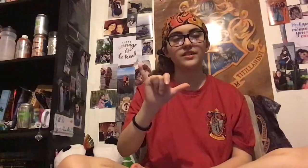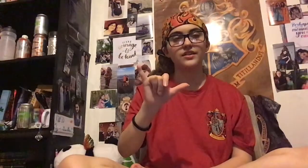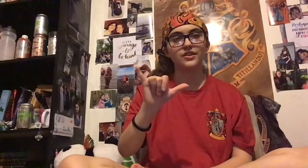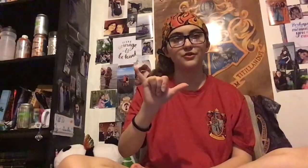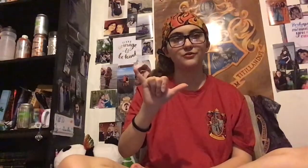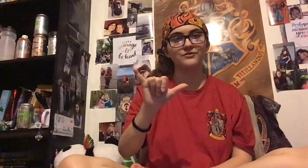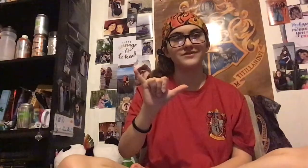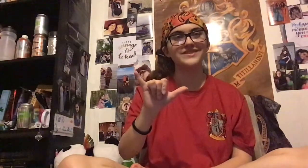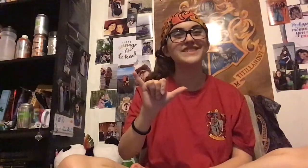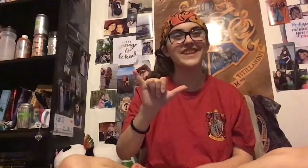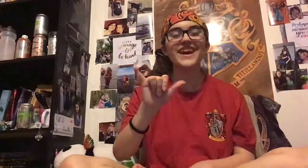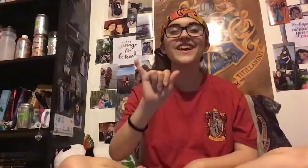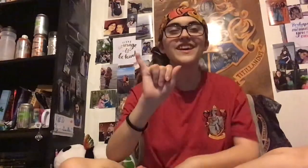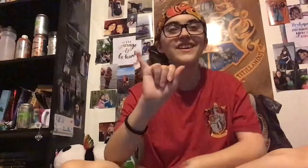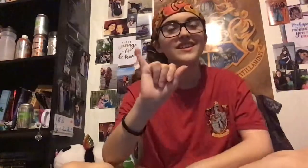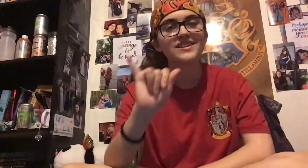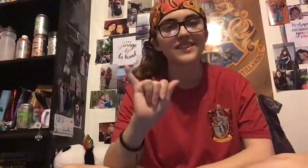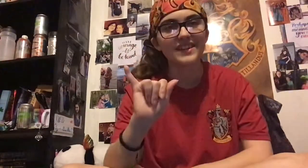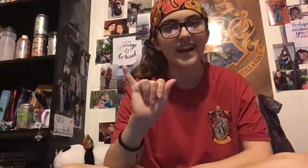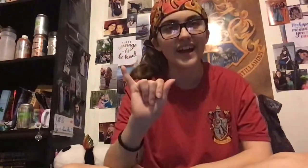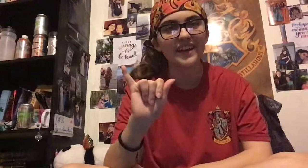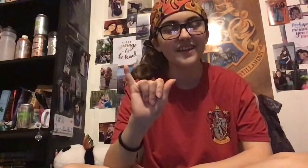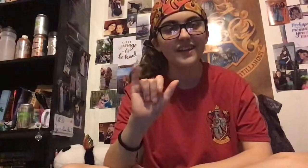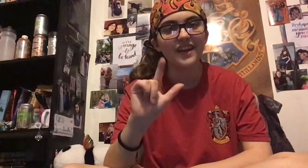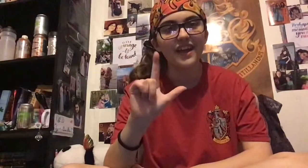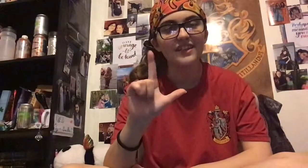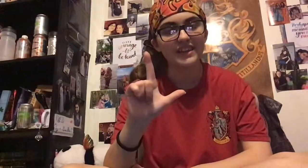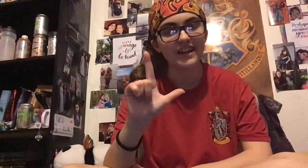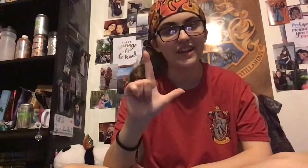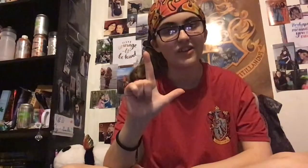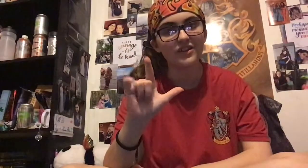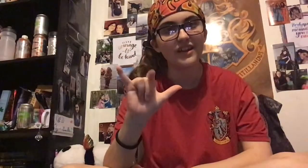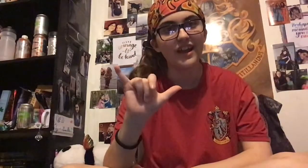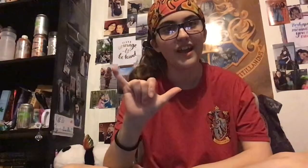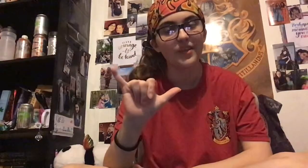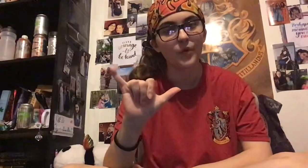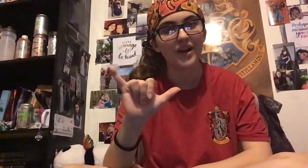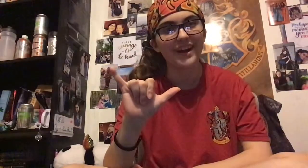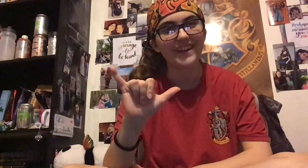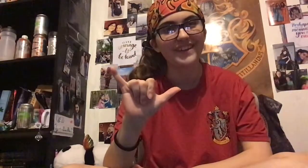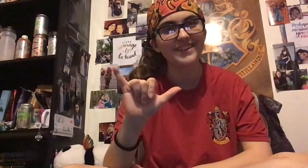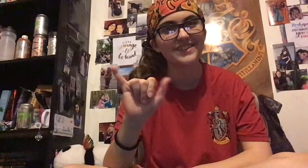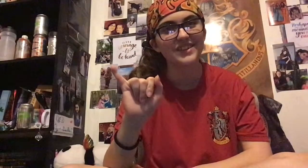you you see that so it's an I and then L and then Y so I